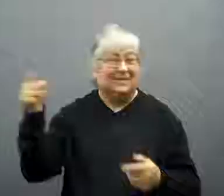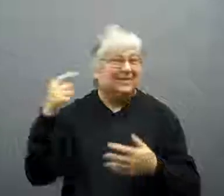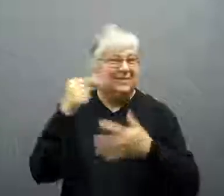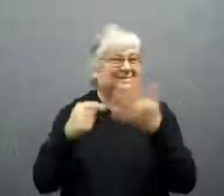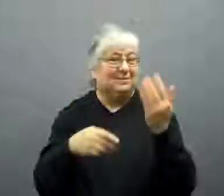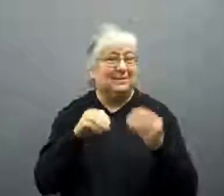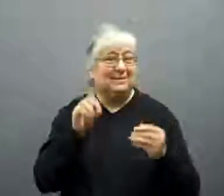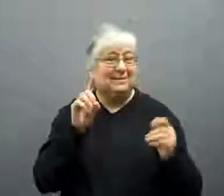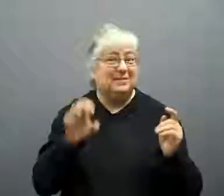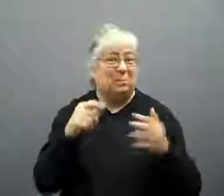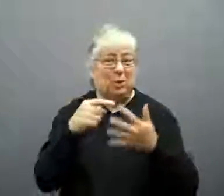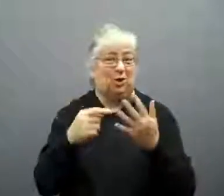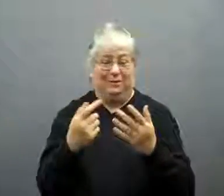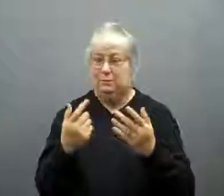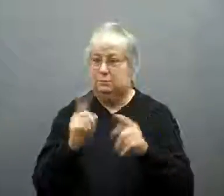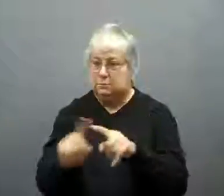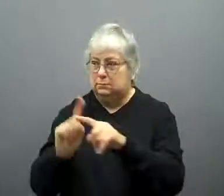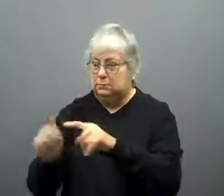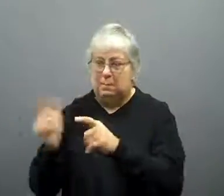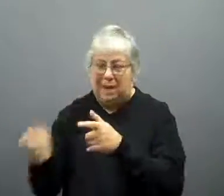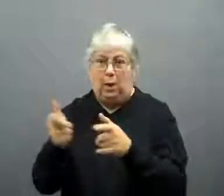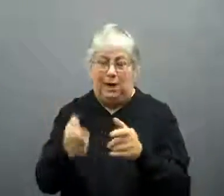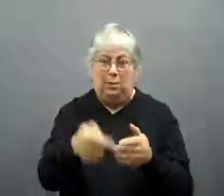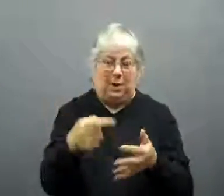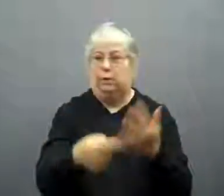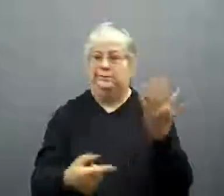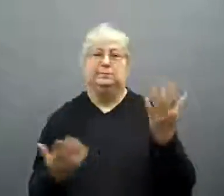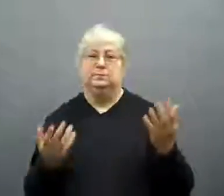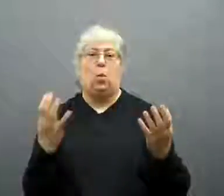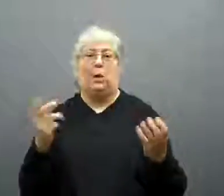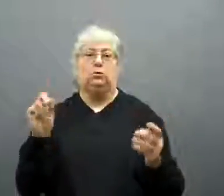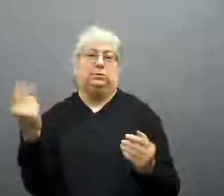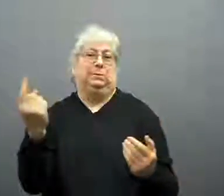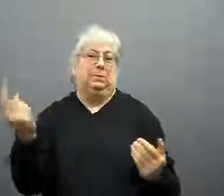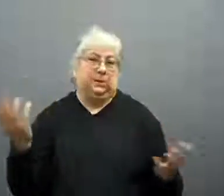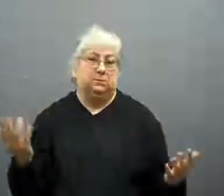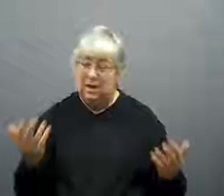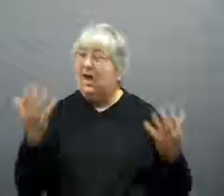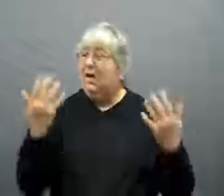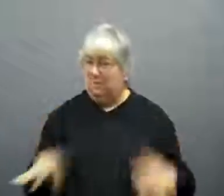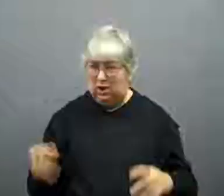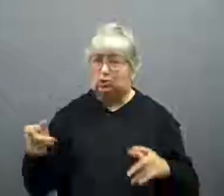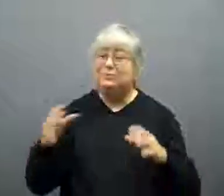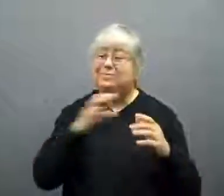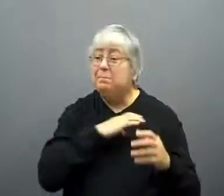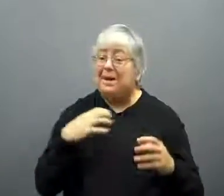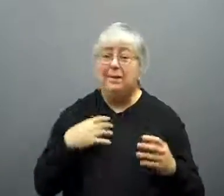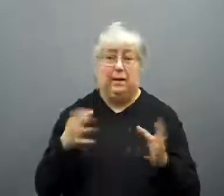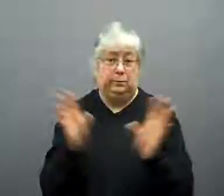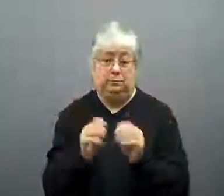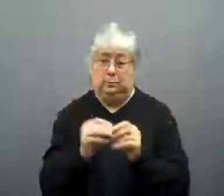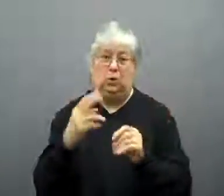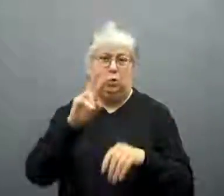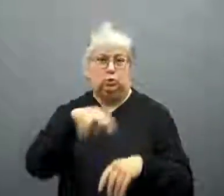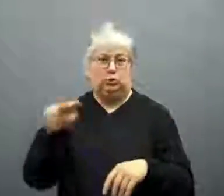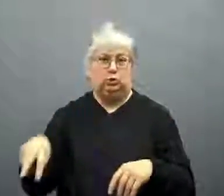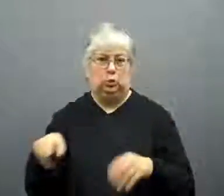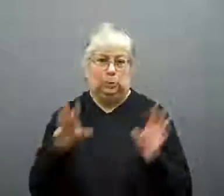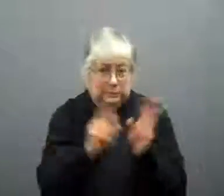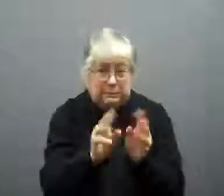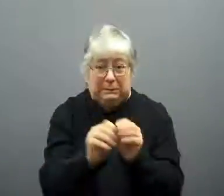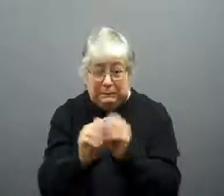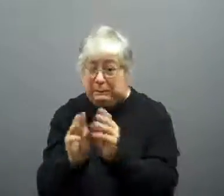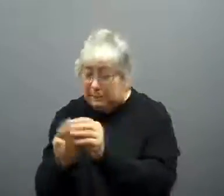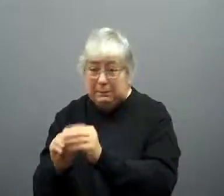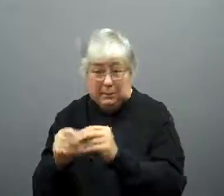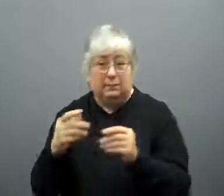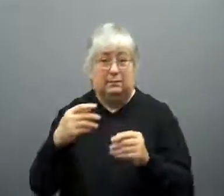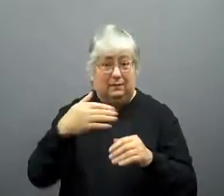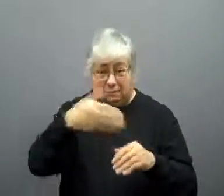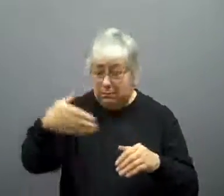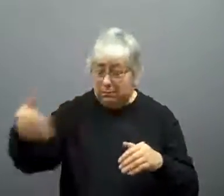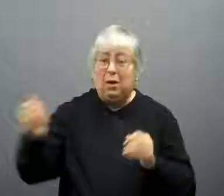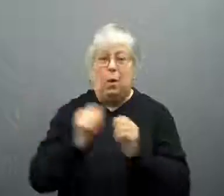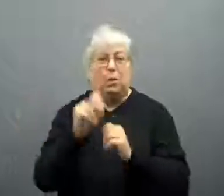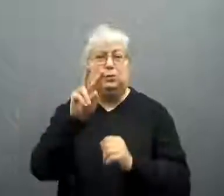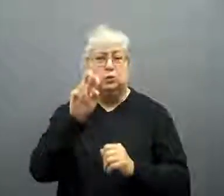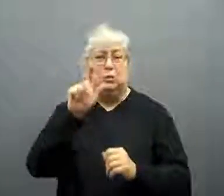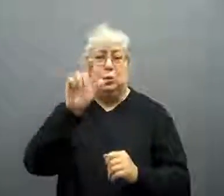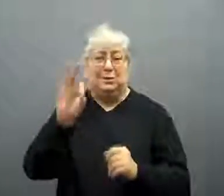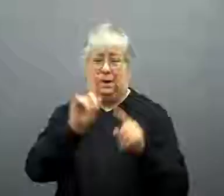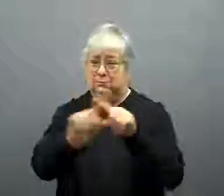and others in December, so something had to be done.